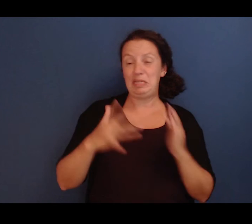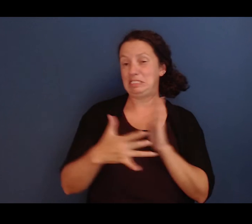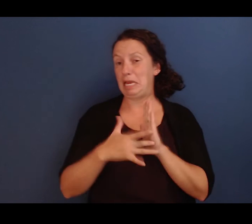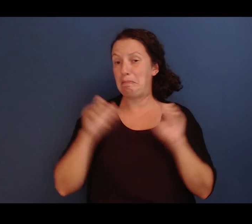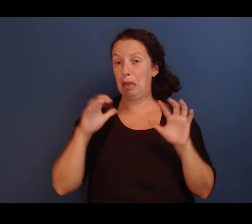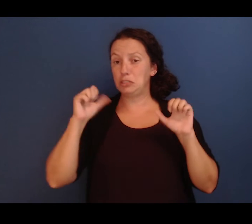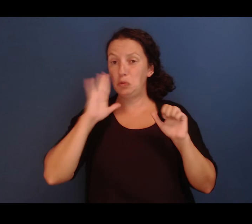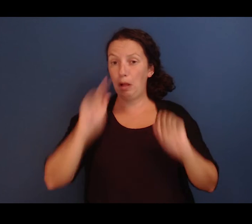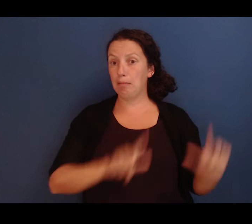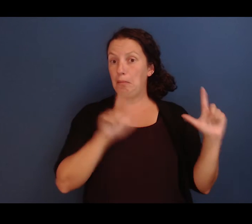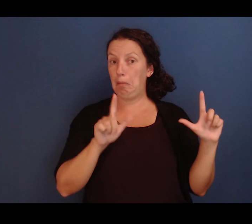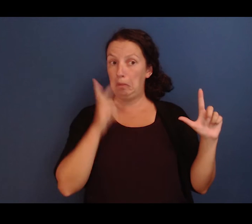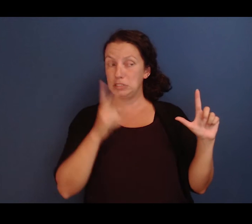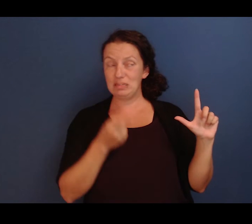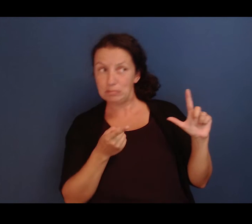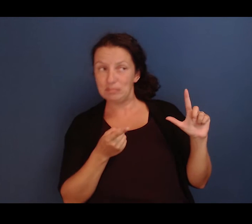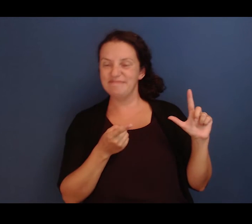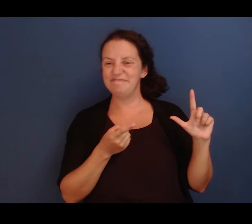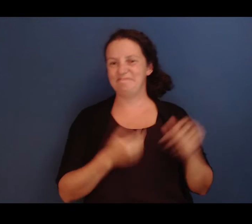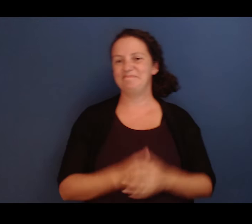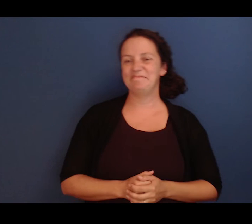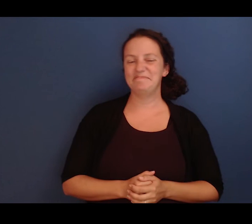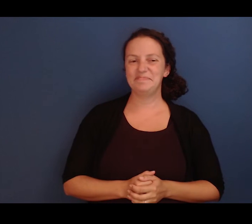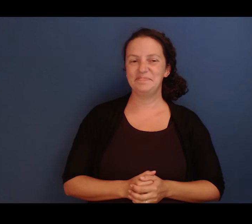right up here on the screen for you.